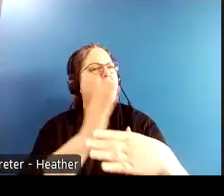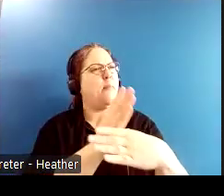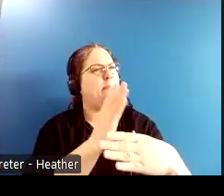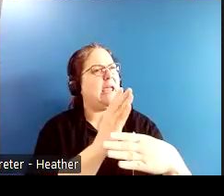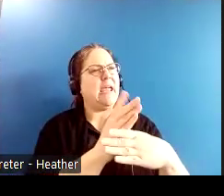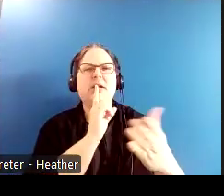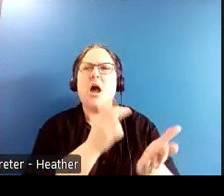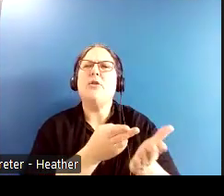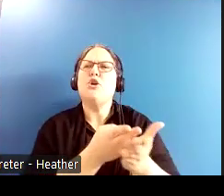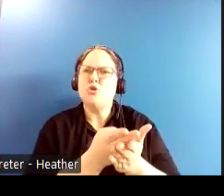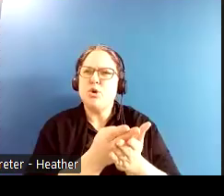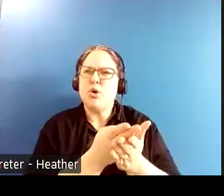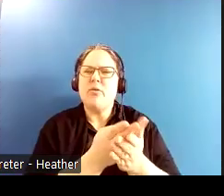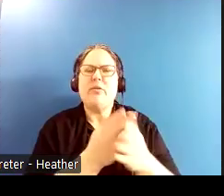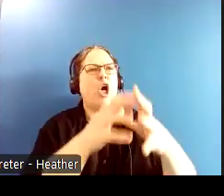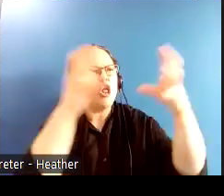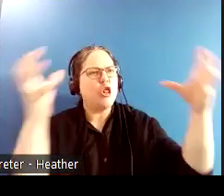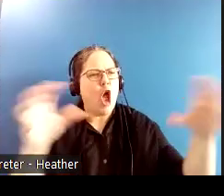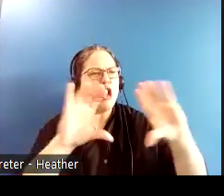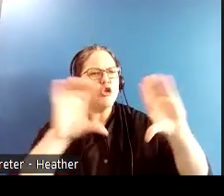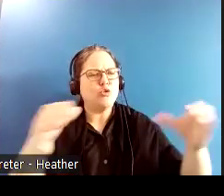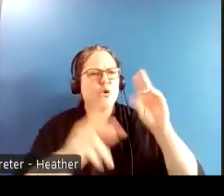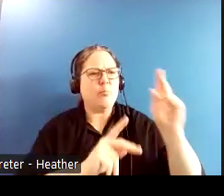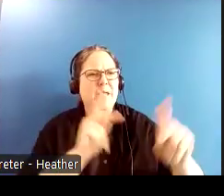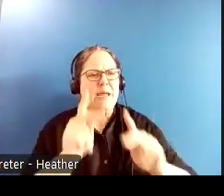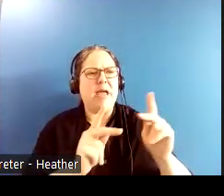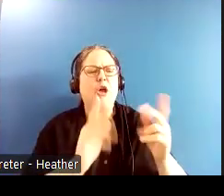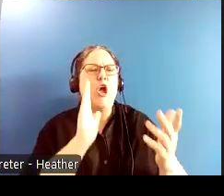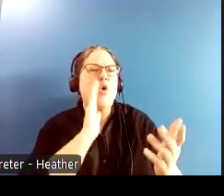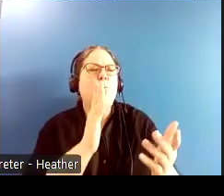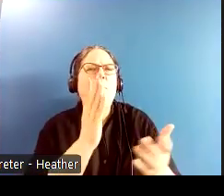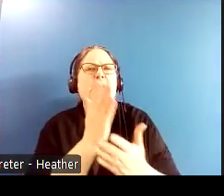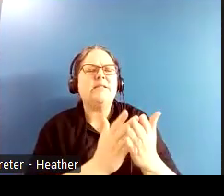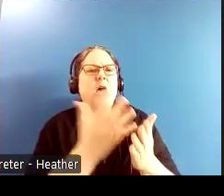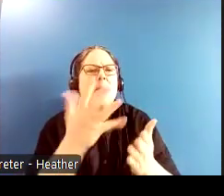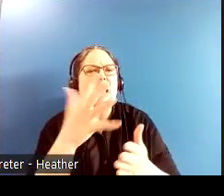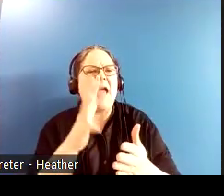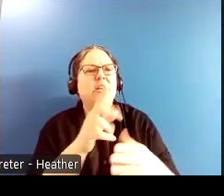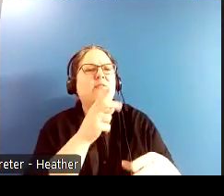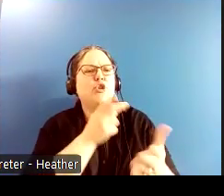on a large number of people uh in humanity should converge on some sort of truthiness about humans,